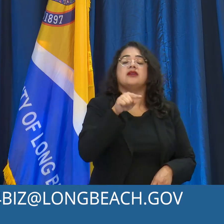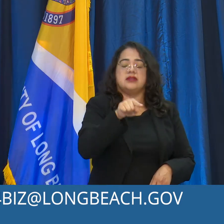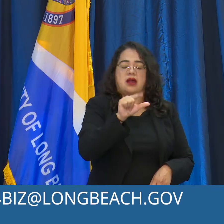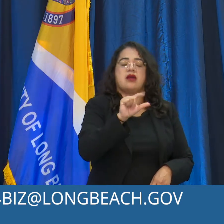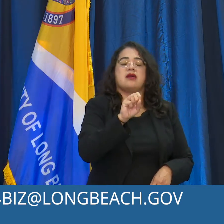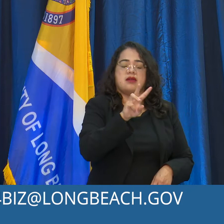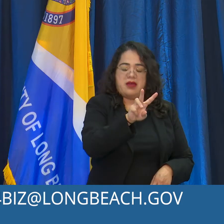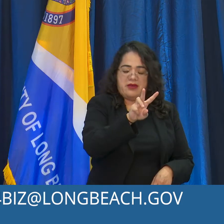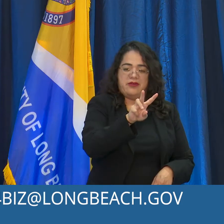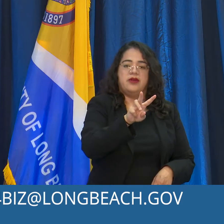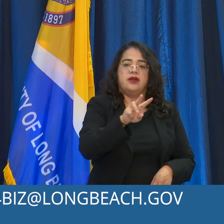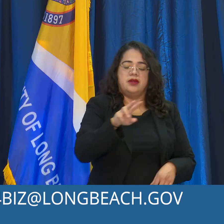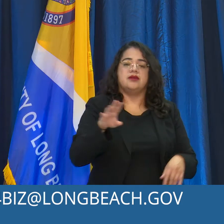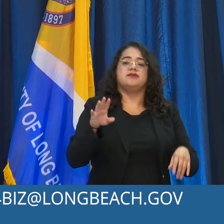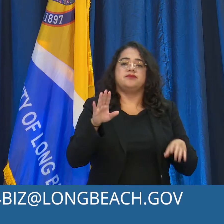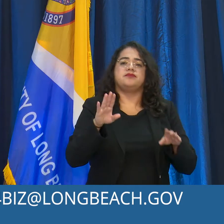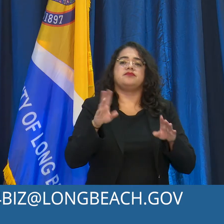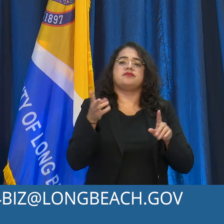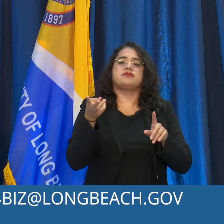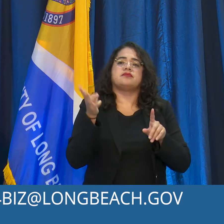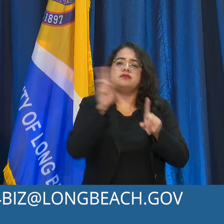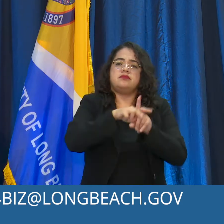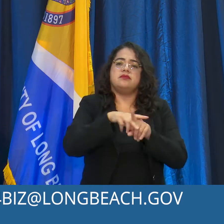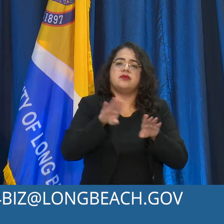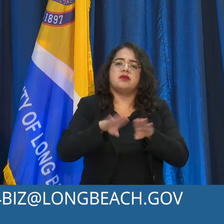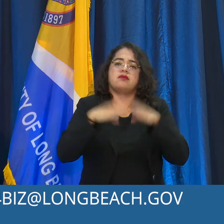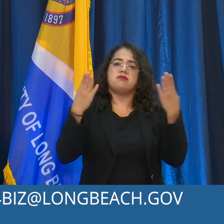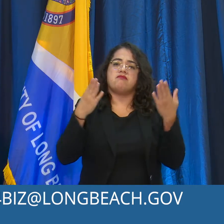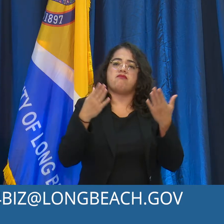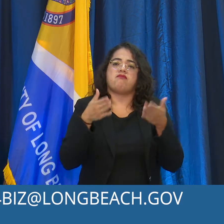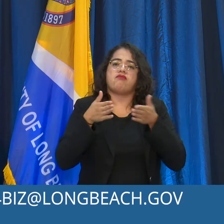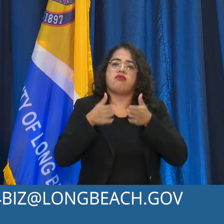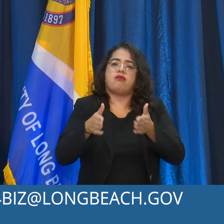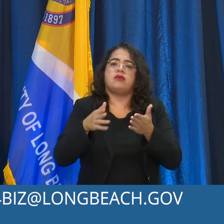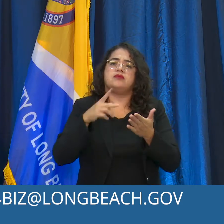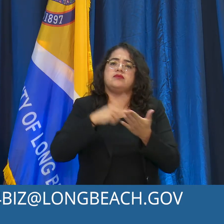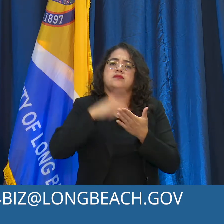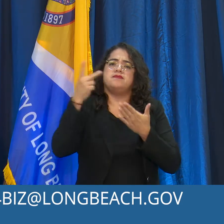for an open streets program application really quick right on the